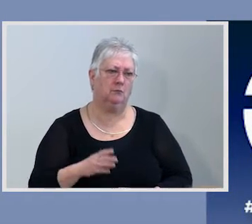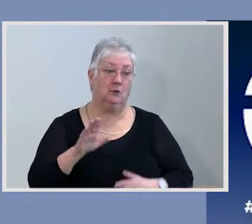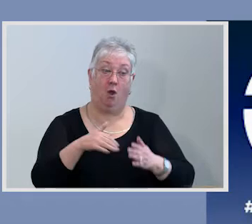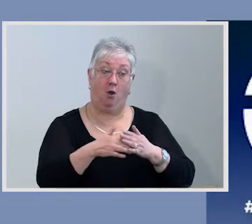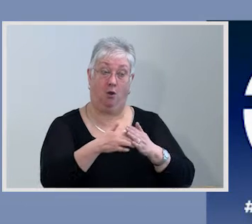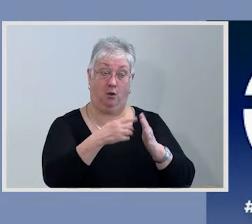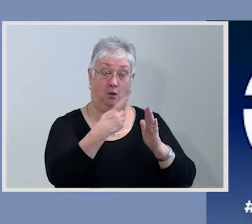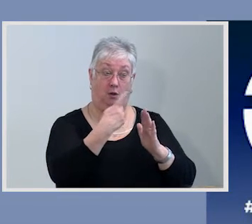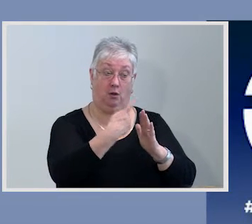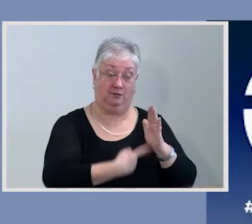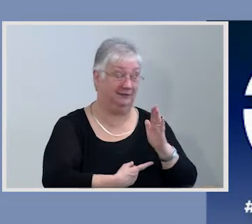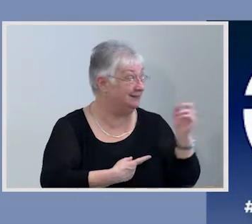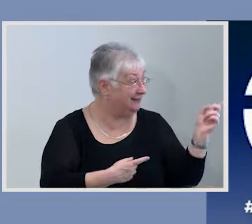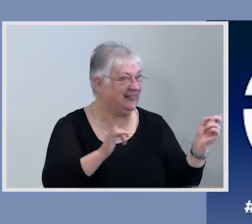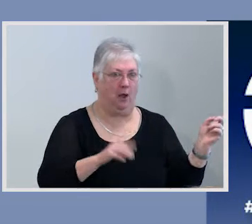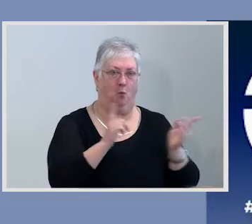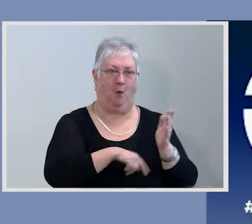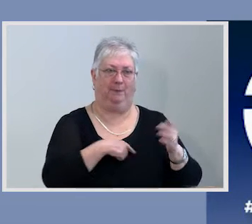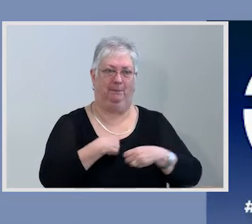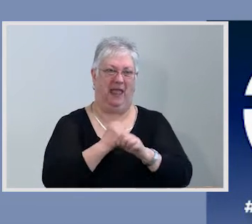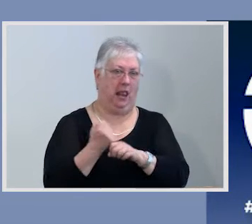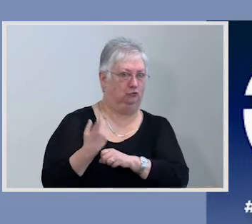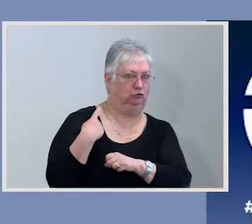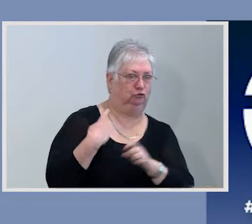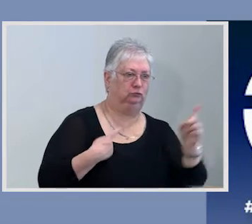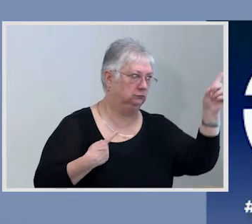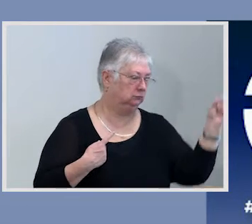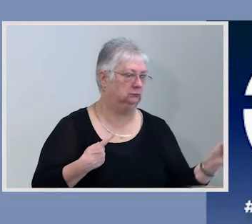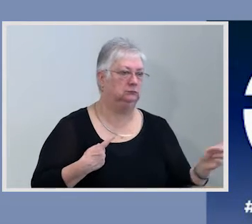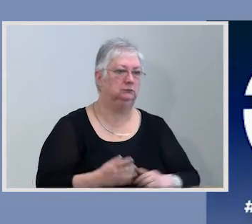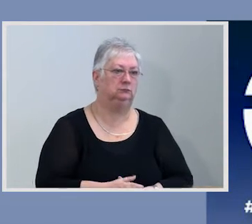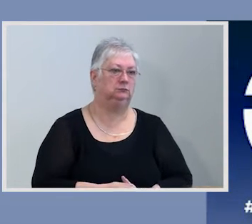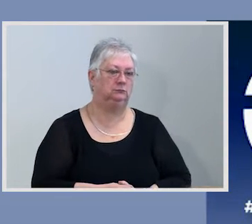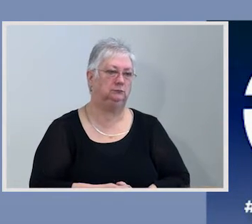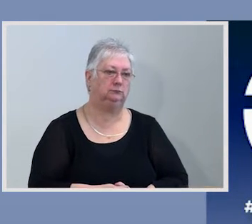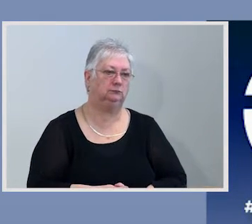WHETHER THAT'S 1.6 BILLION FOR DCPS AND PUBLIC CHARTER SCHOOL